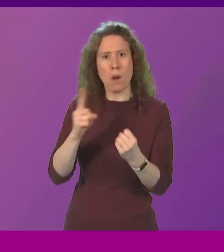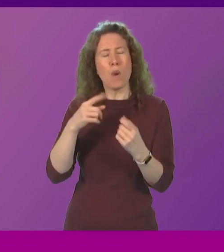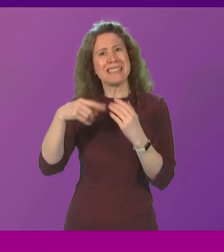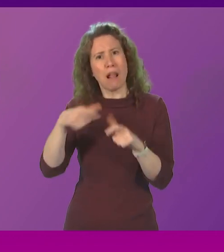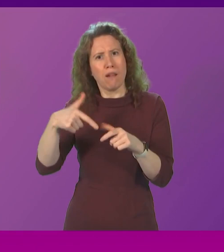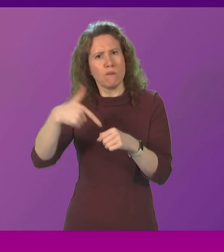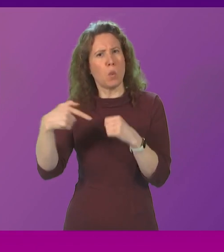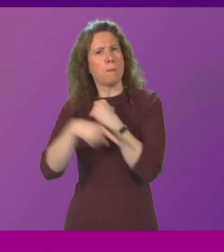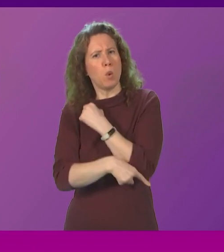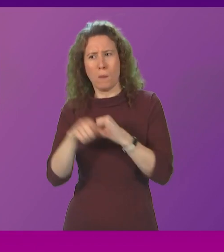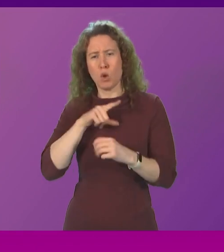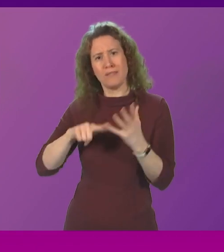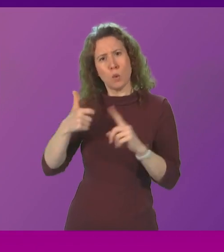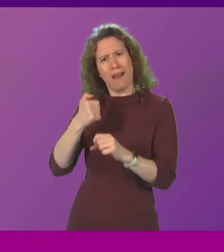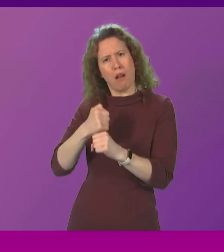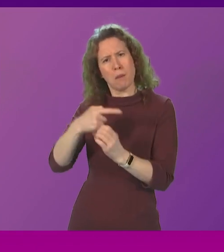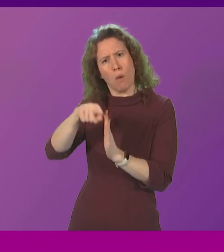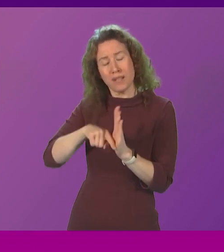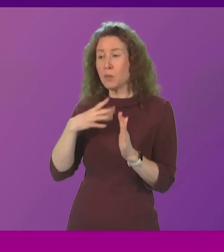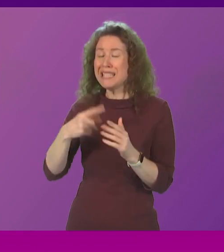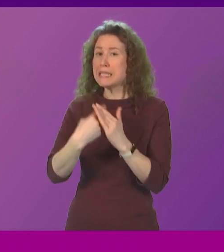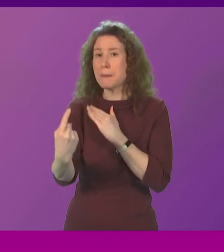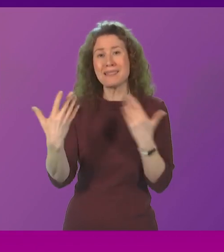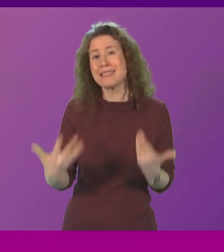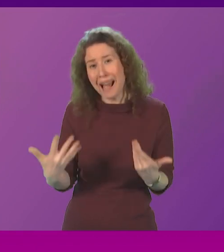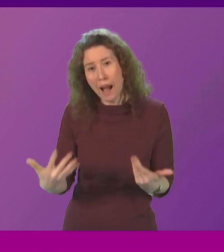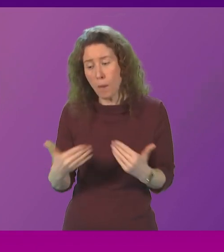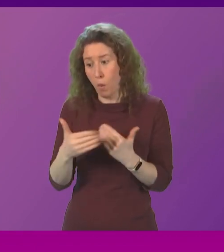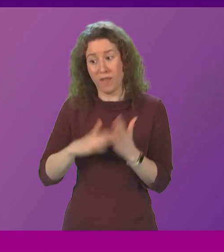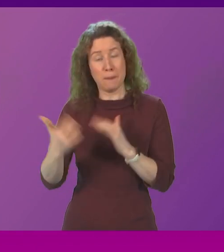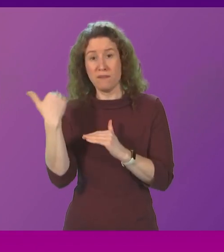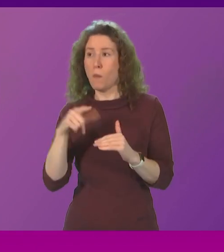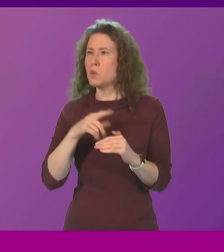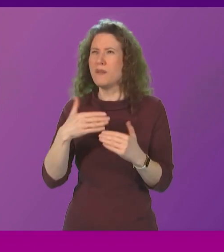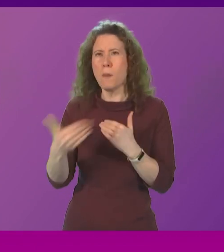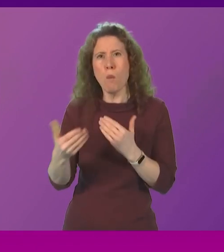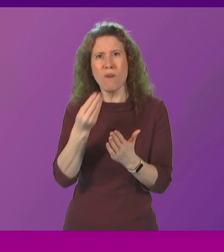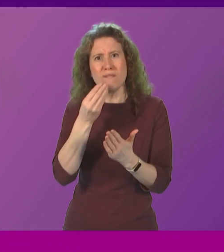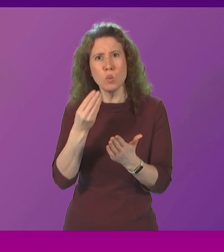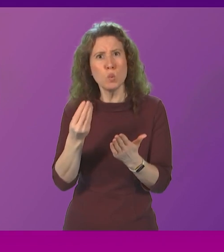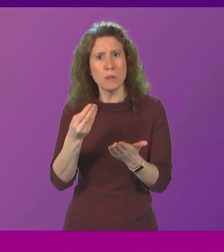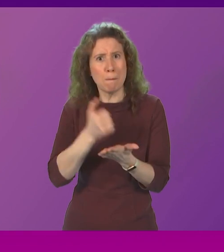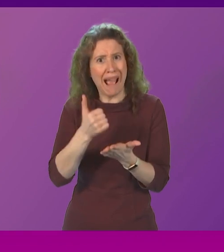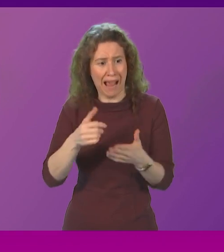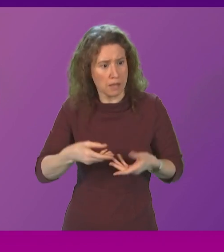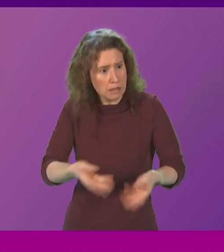We need it now more than ever before because we have more food banks in this country than